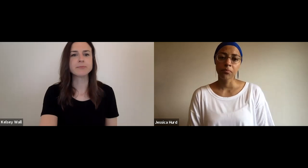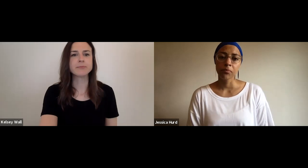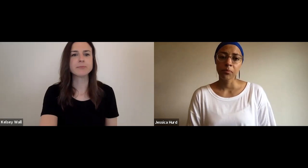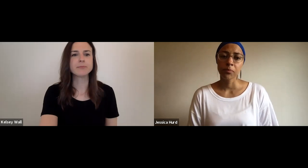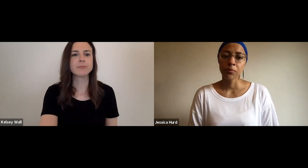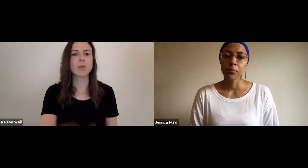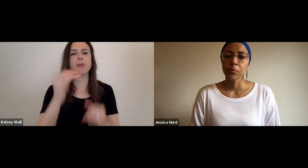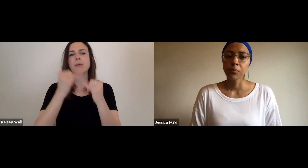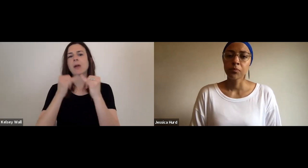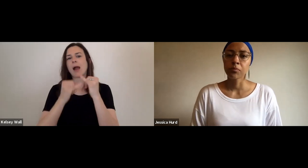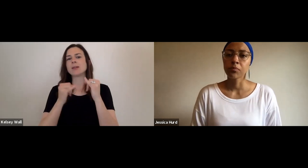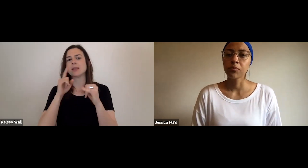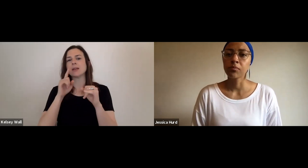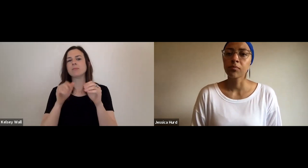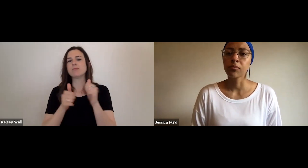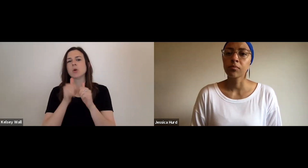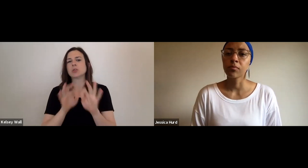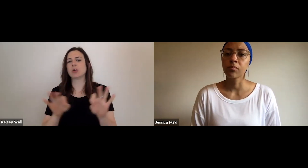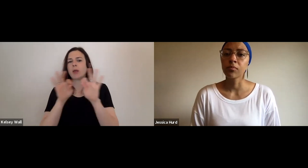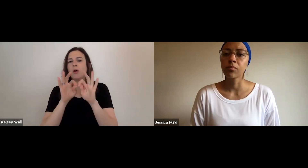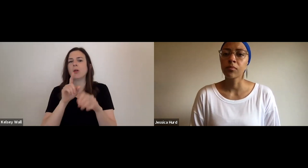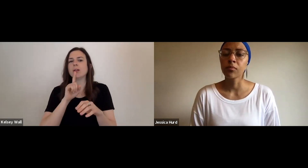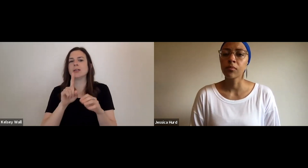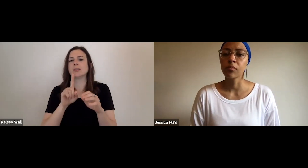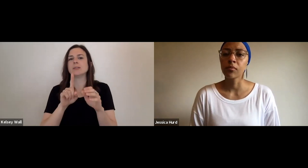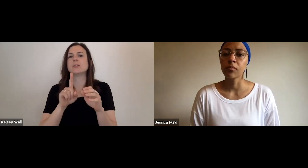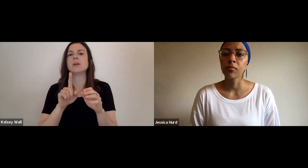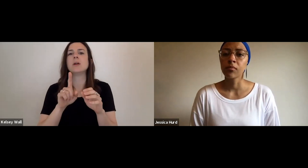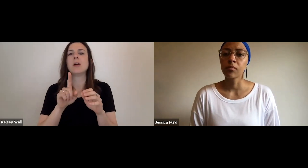watch a comedy instead and see what happens. Maybe it'll help to change your mood.